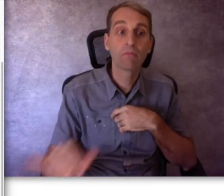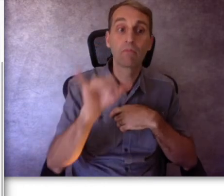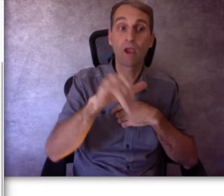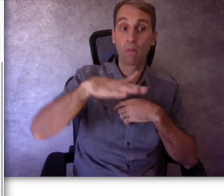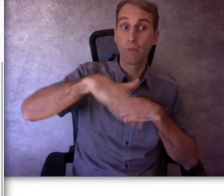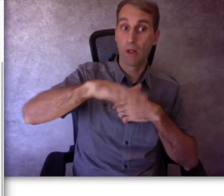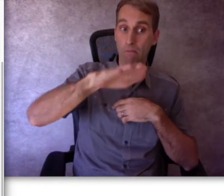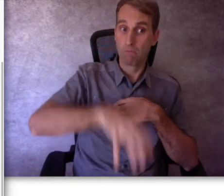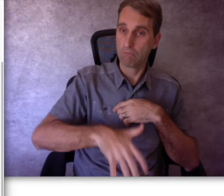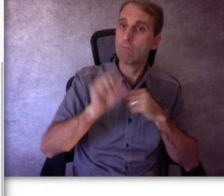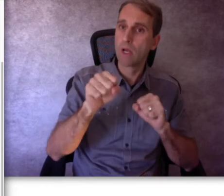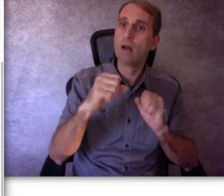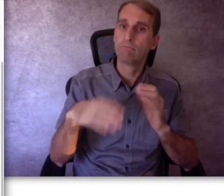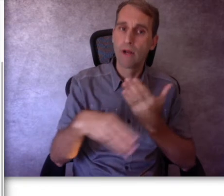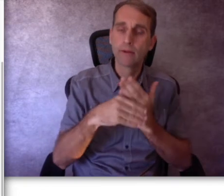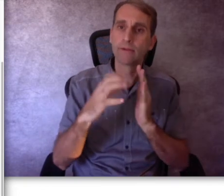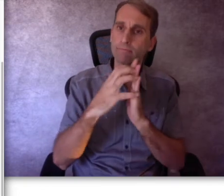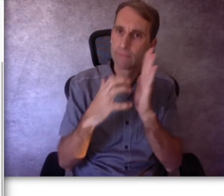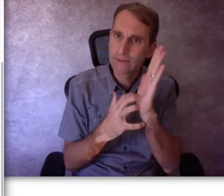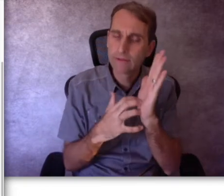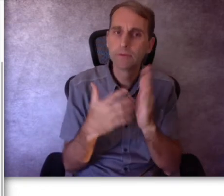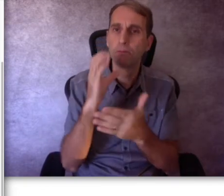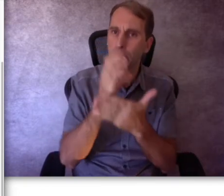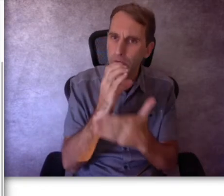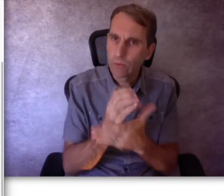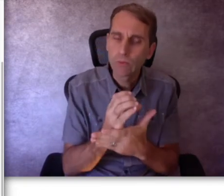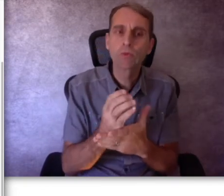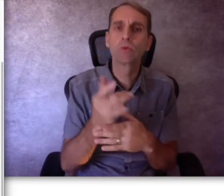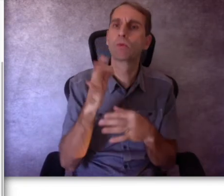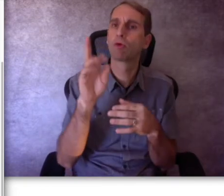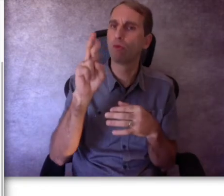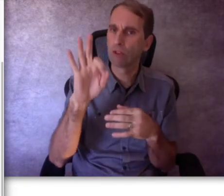What you see below the article can be used for many different purposes